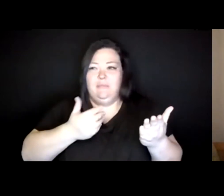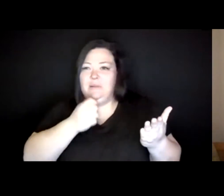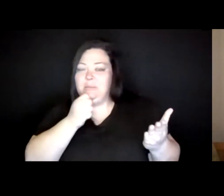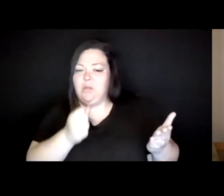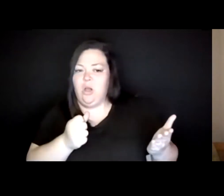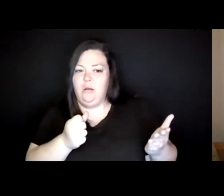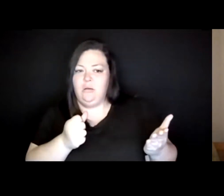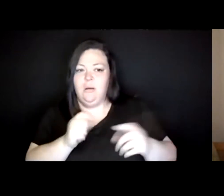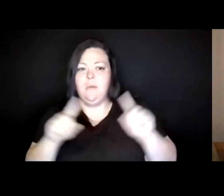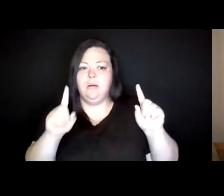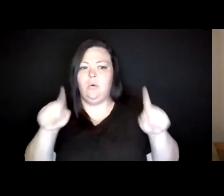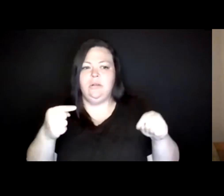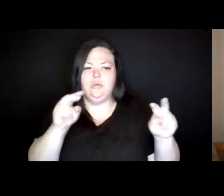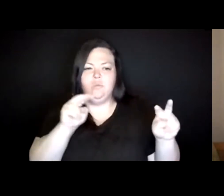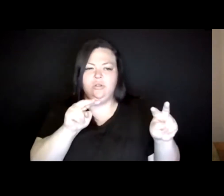instead just watch teeth//